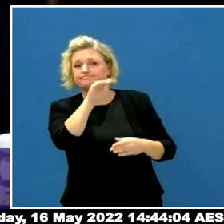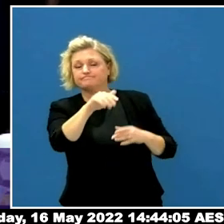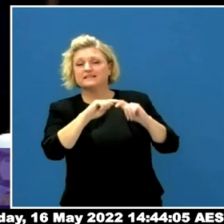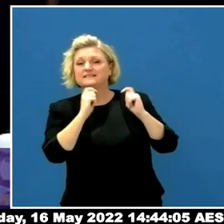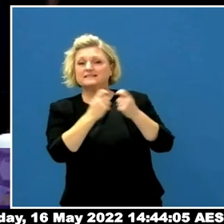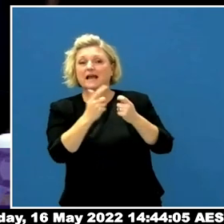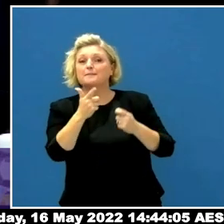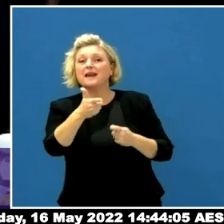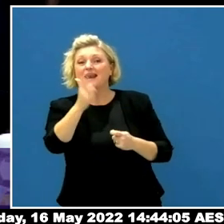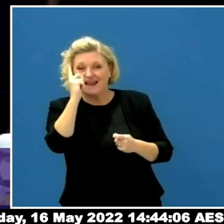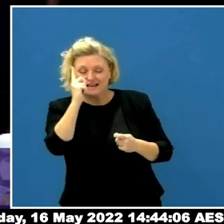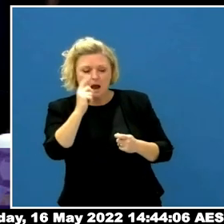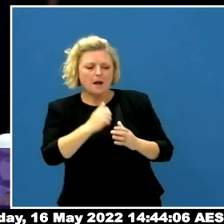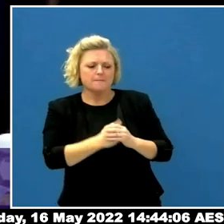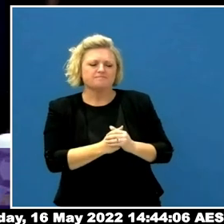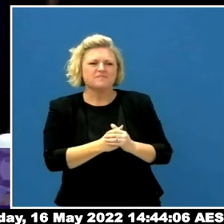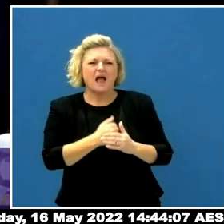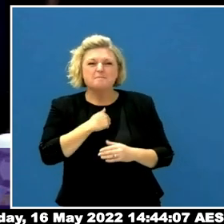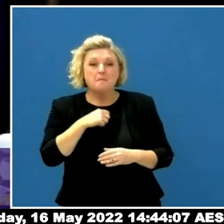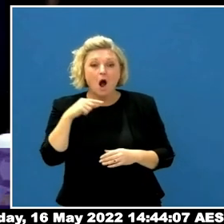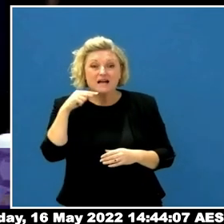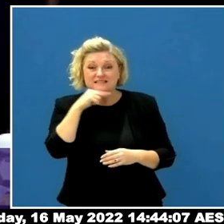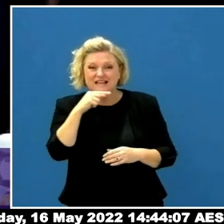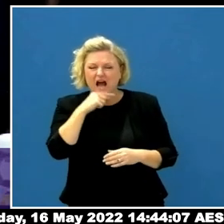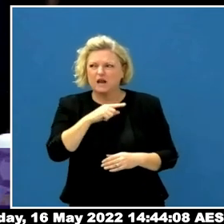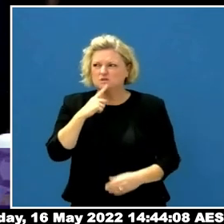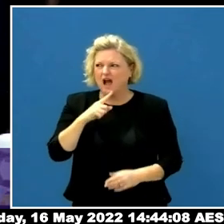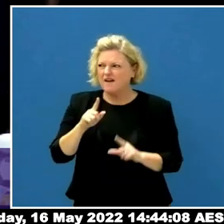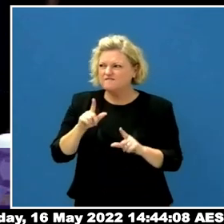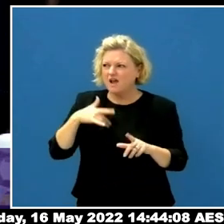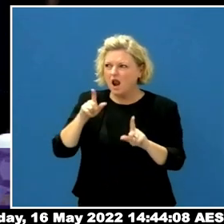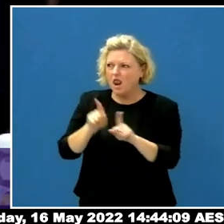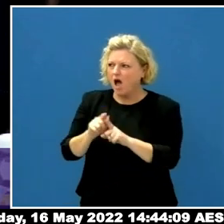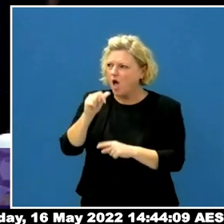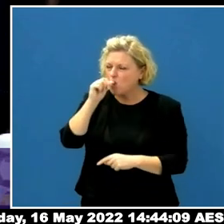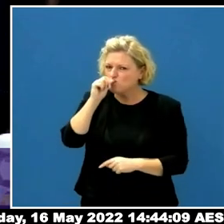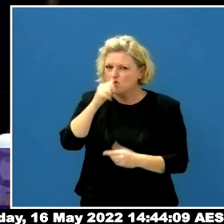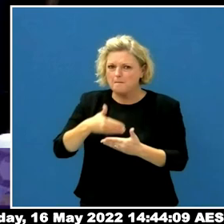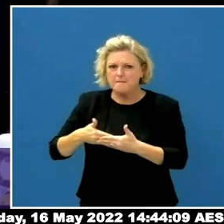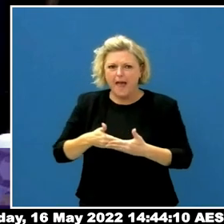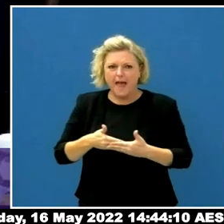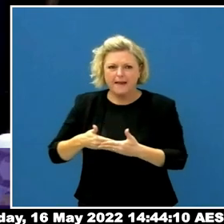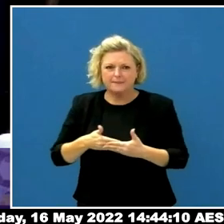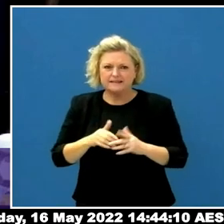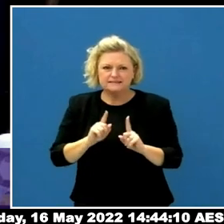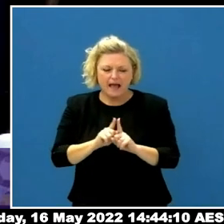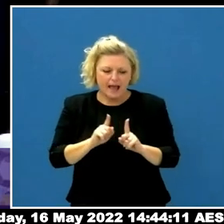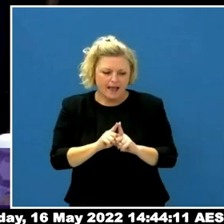baby crap". COMMISSIONER BENNETT: And what was their response when you've said that this was -